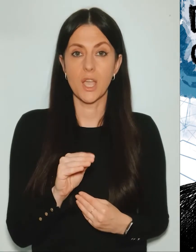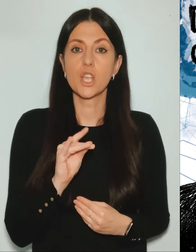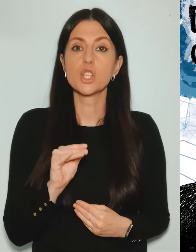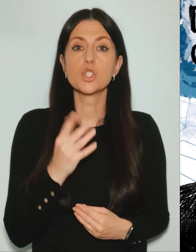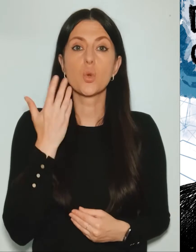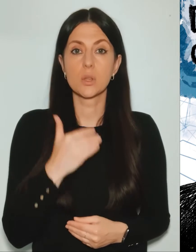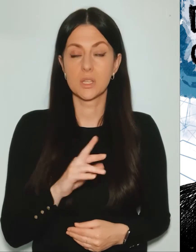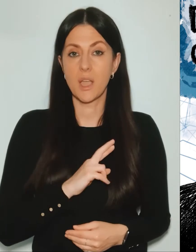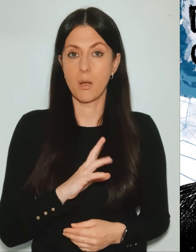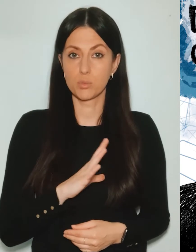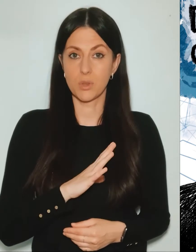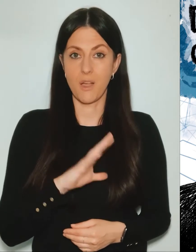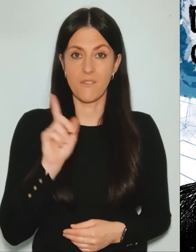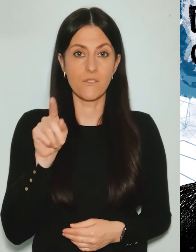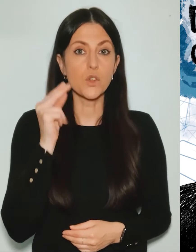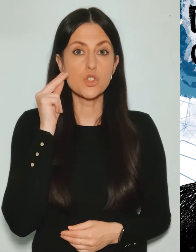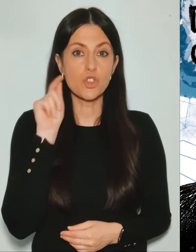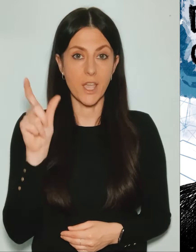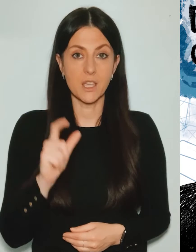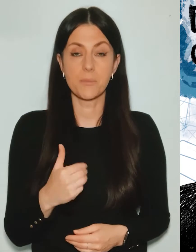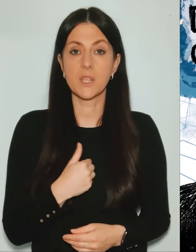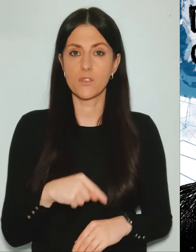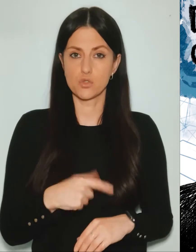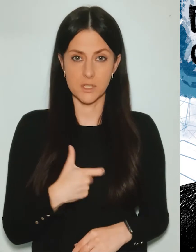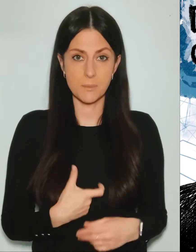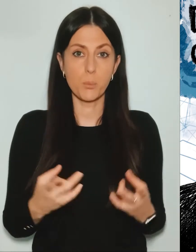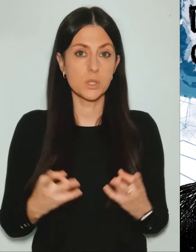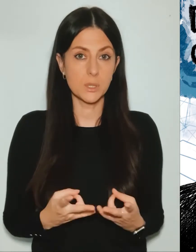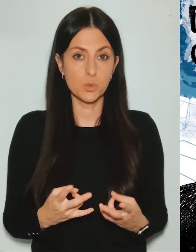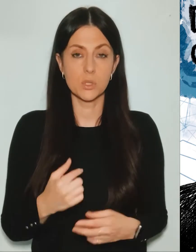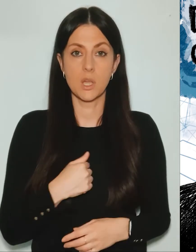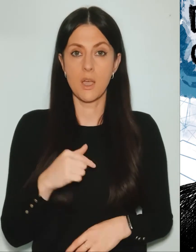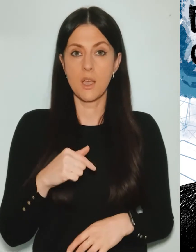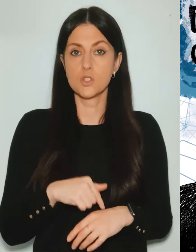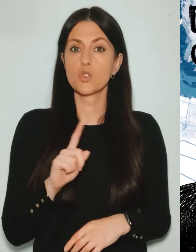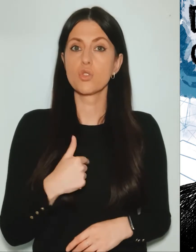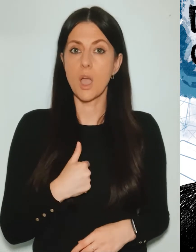I felt needed, I felt that I was helpful, that I was doing something,